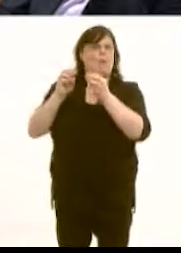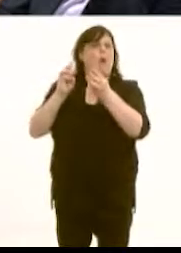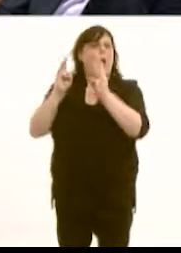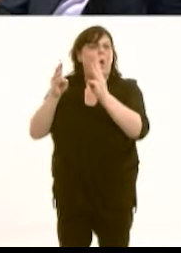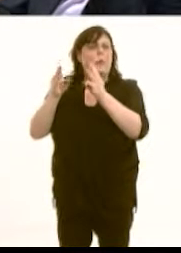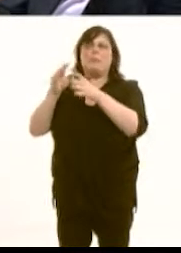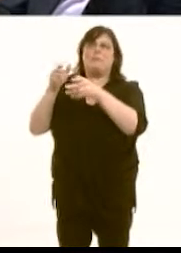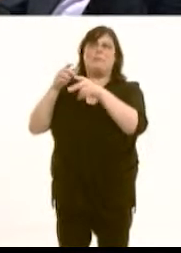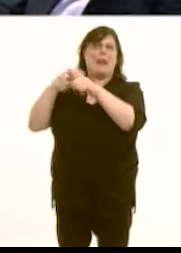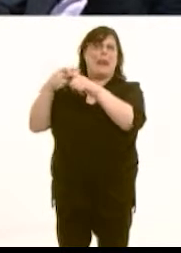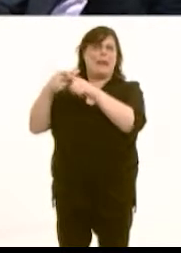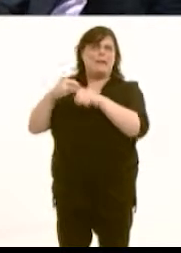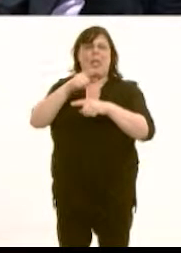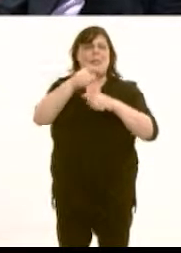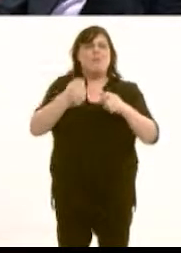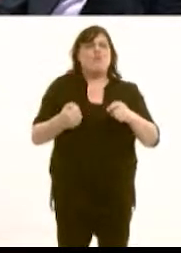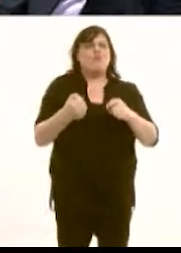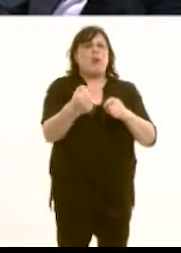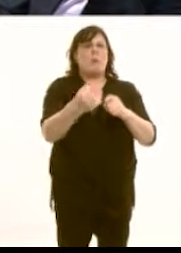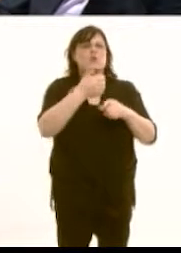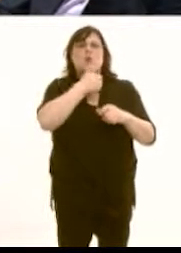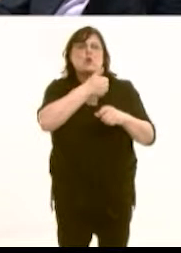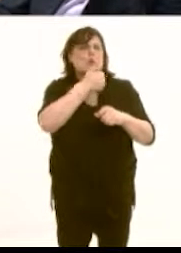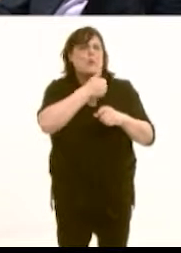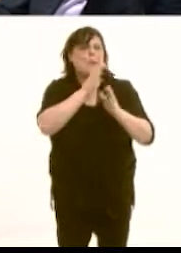Because itís a disused railway asset, the tunnel itself has no monetary value, so thereís